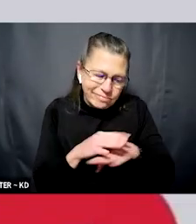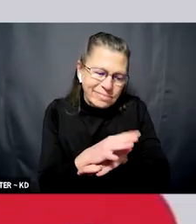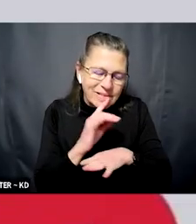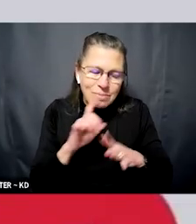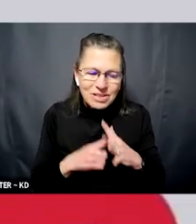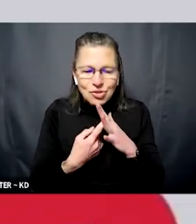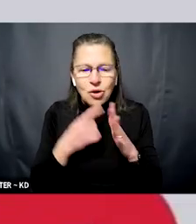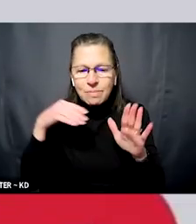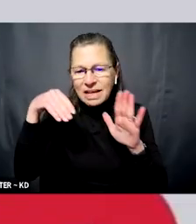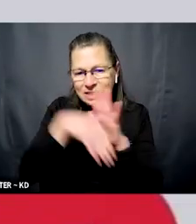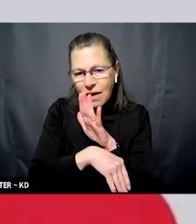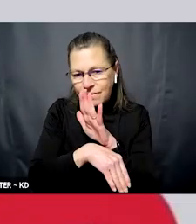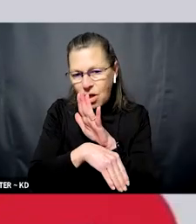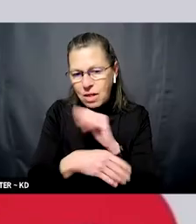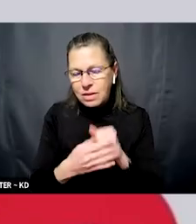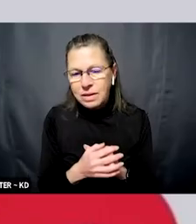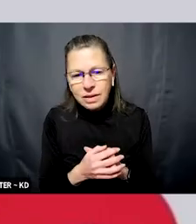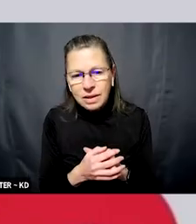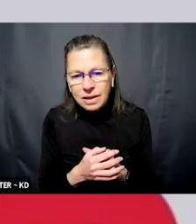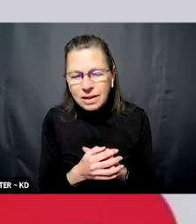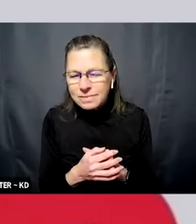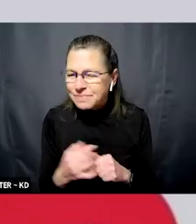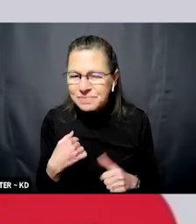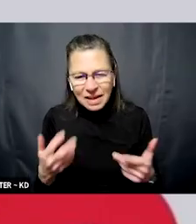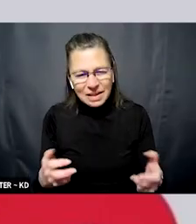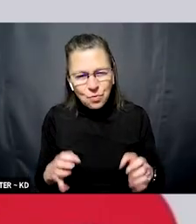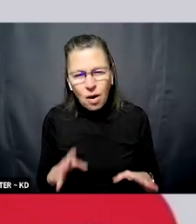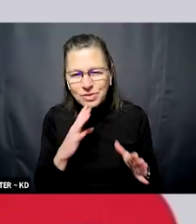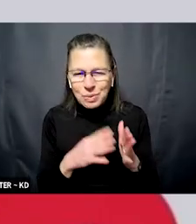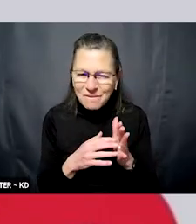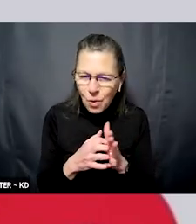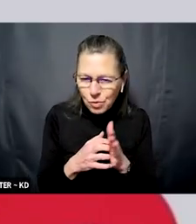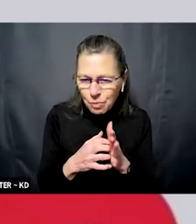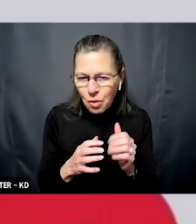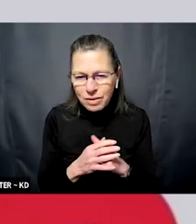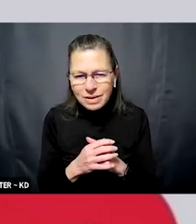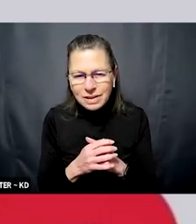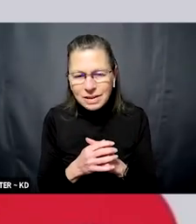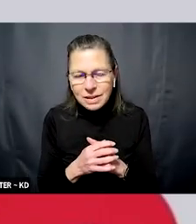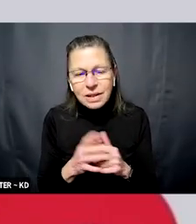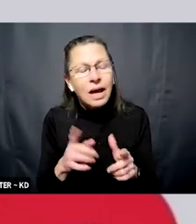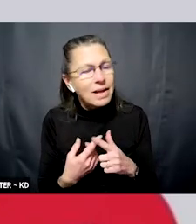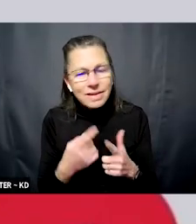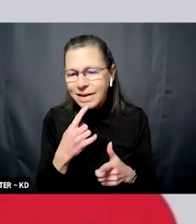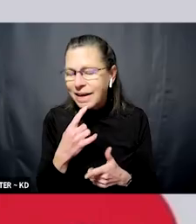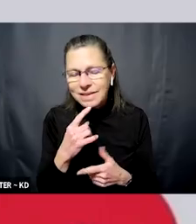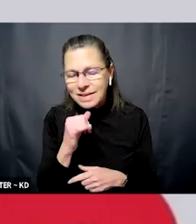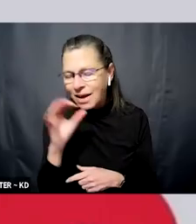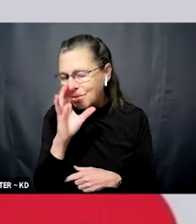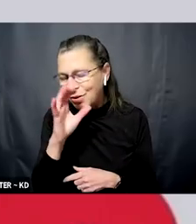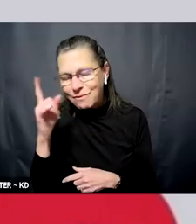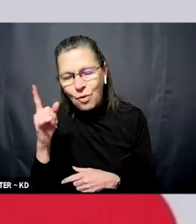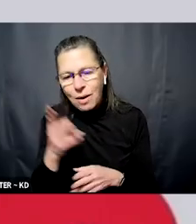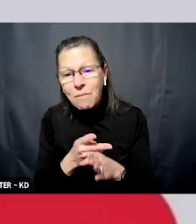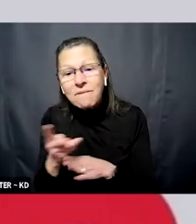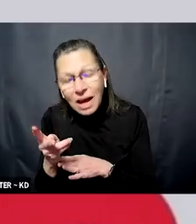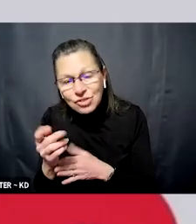wanting to really be vulnerable and hence not seeking professional help for my situation. So,